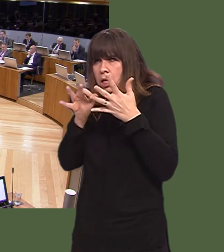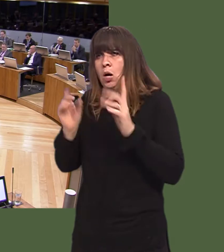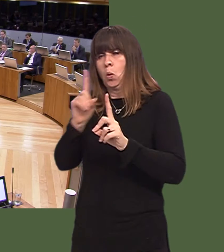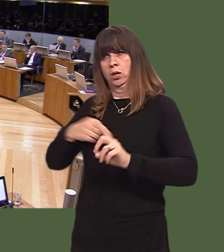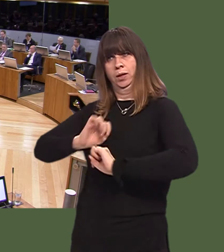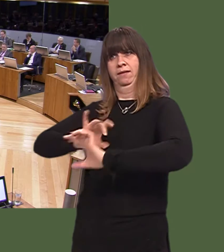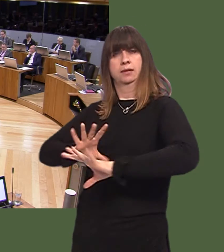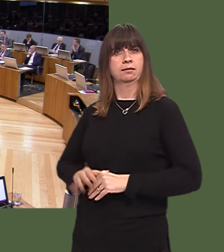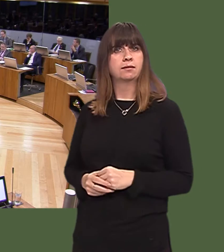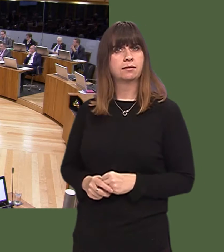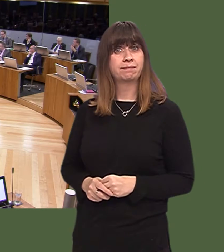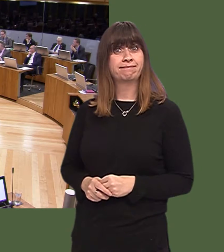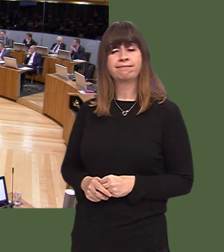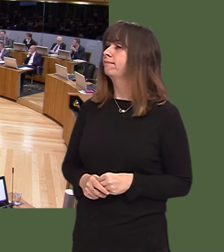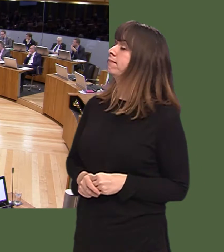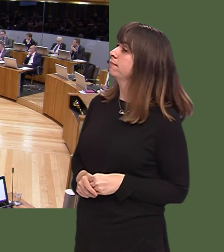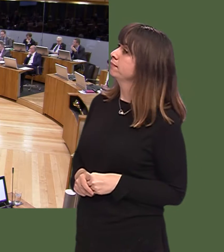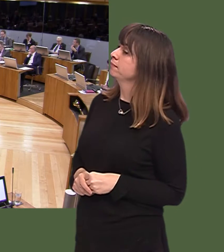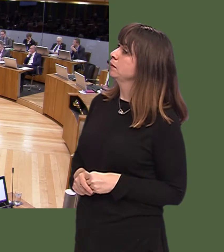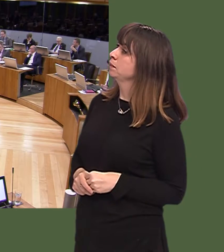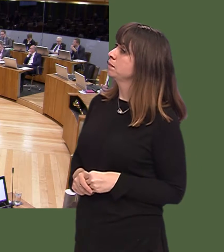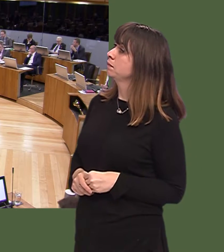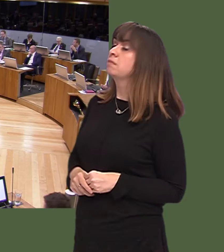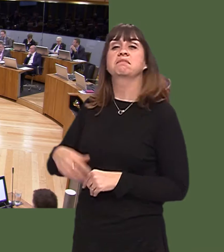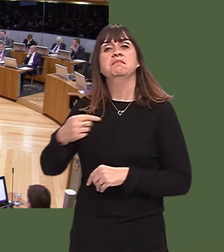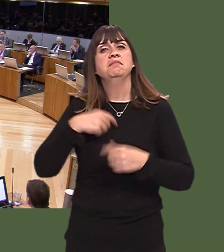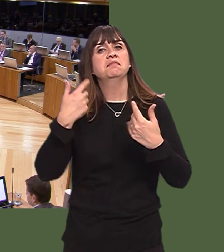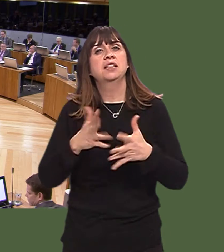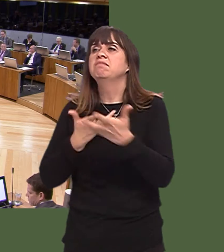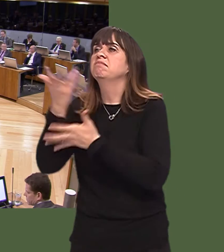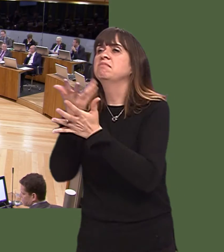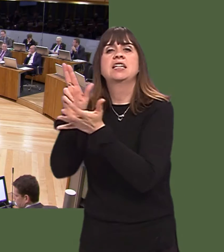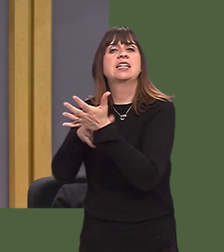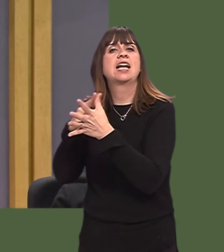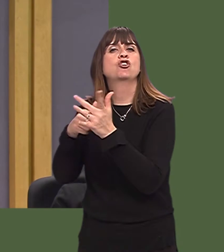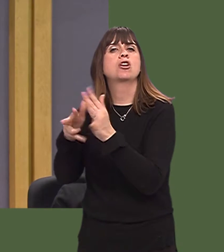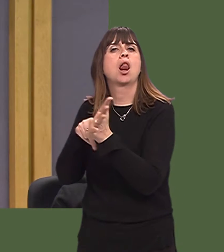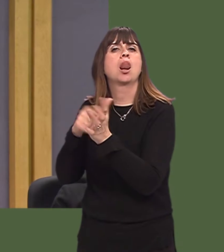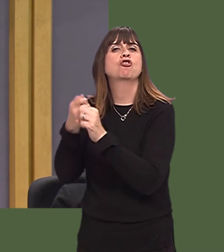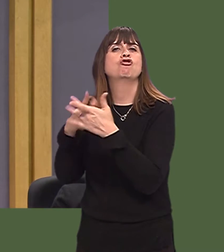Mark Isherwood: When I discussed this with National Grid a while back they told me they